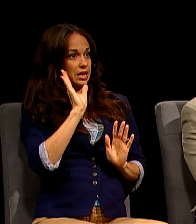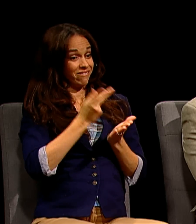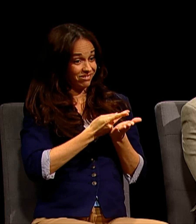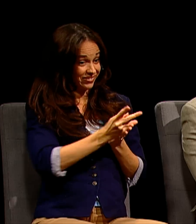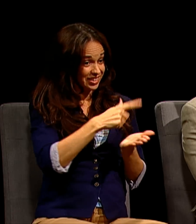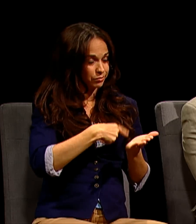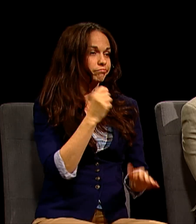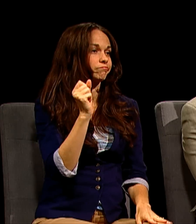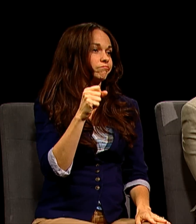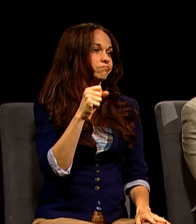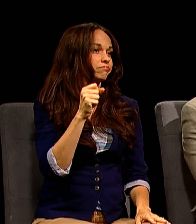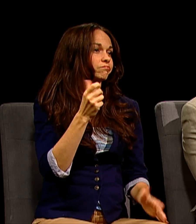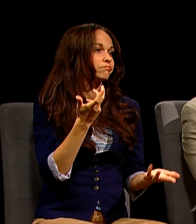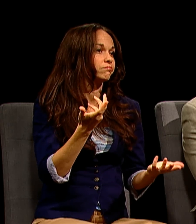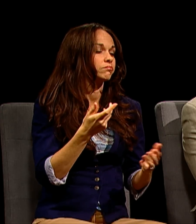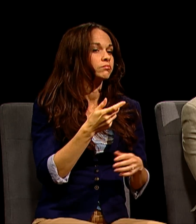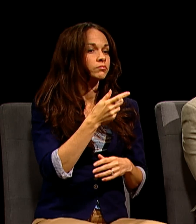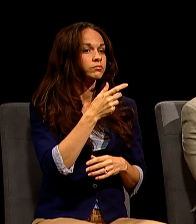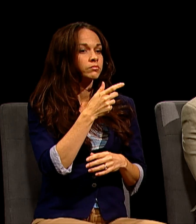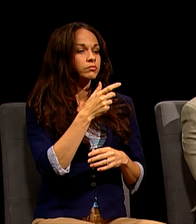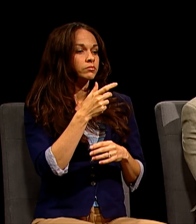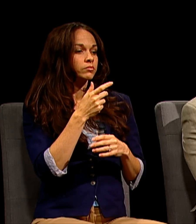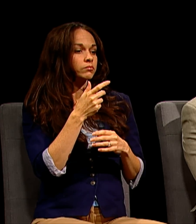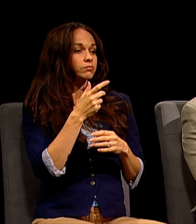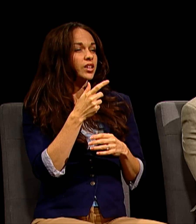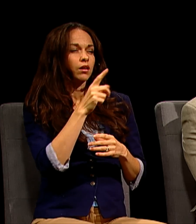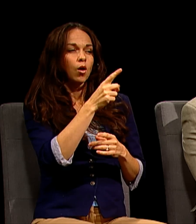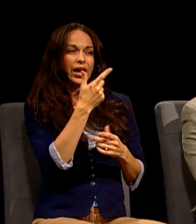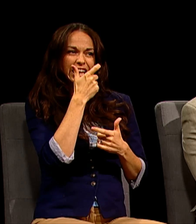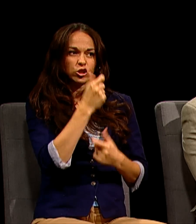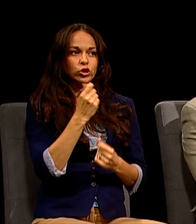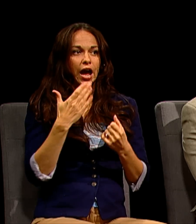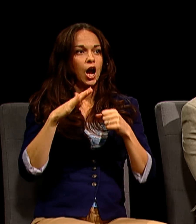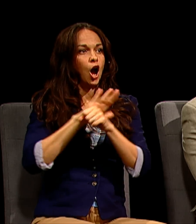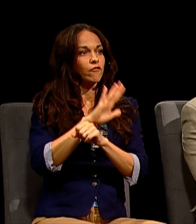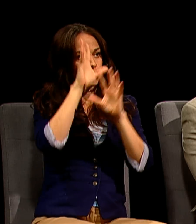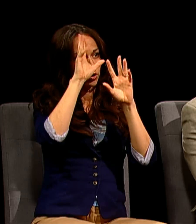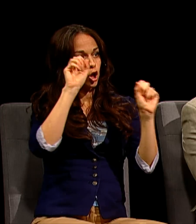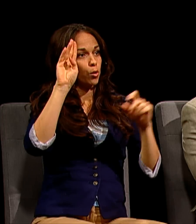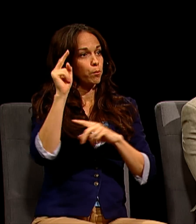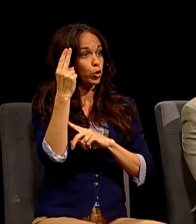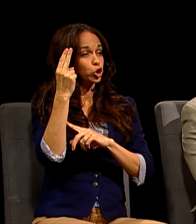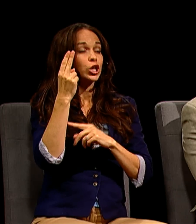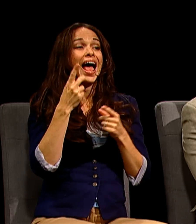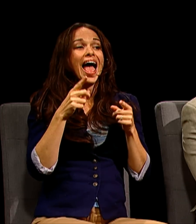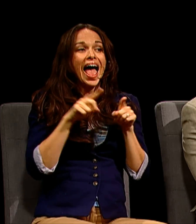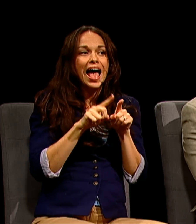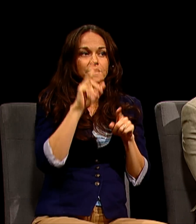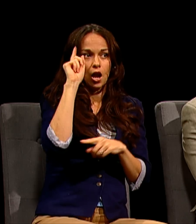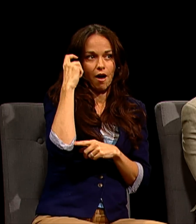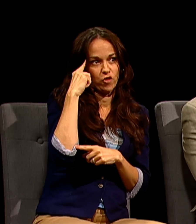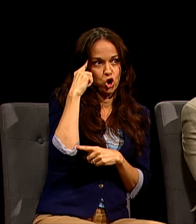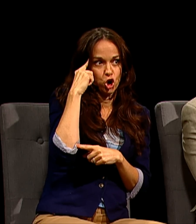Yes. It's entering to me, I covered George W. Bush for many years as governor and in the White House when he was president.